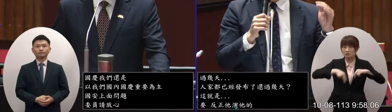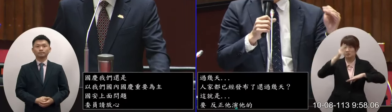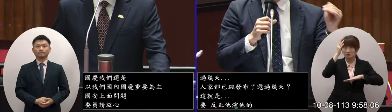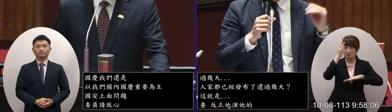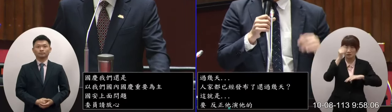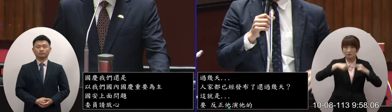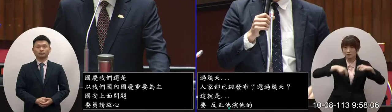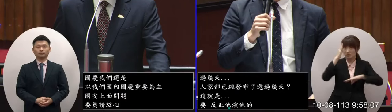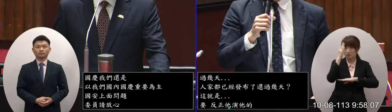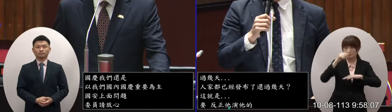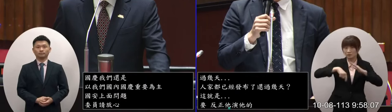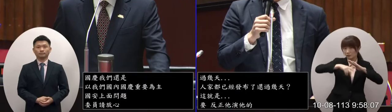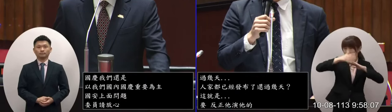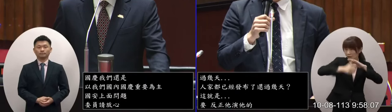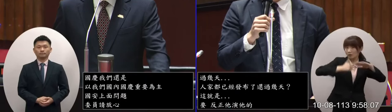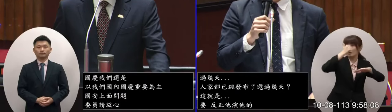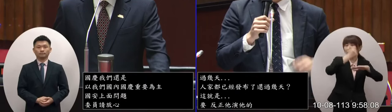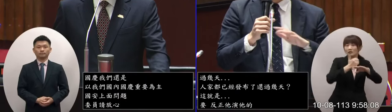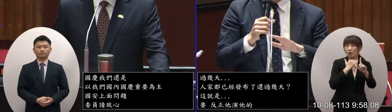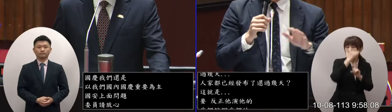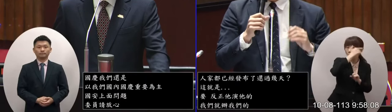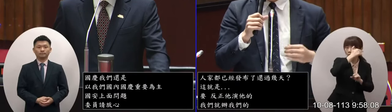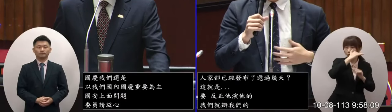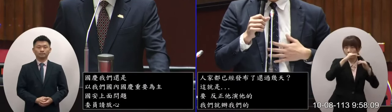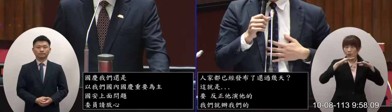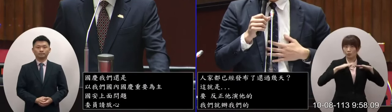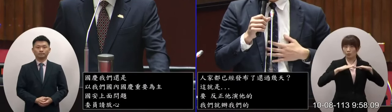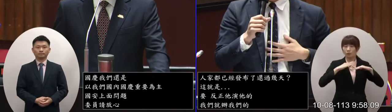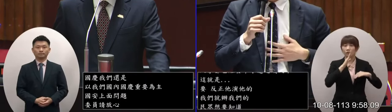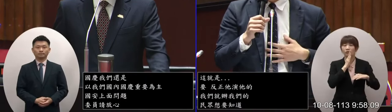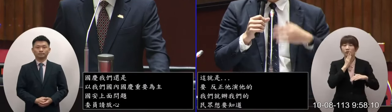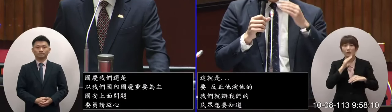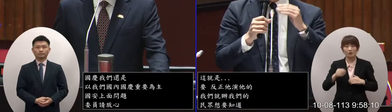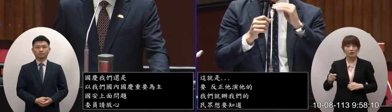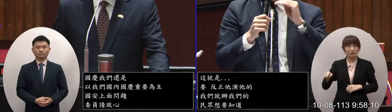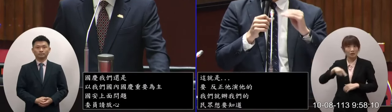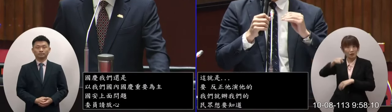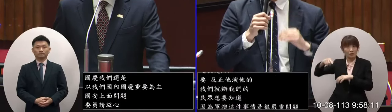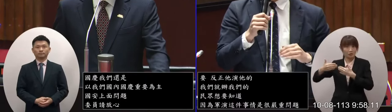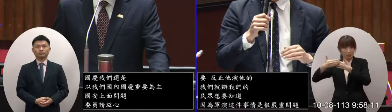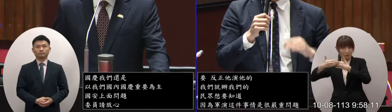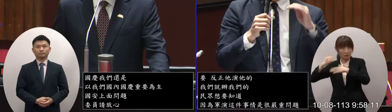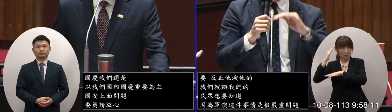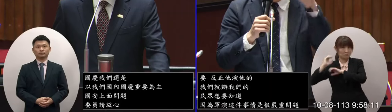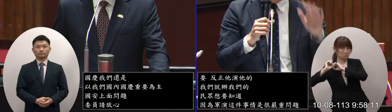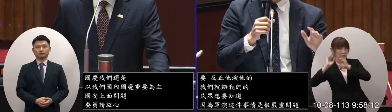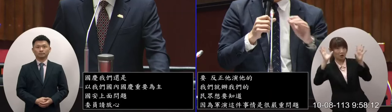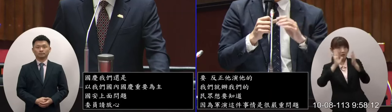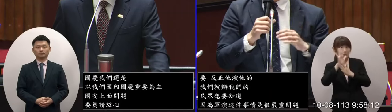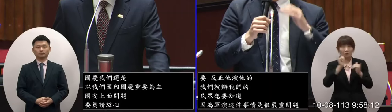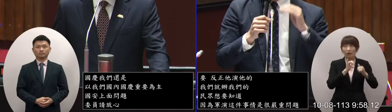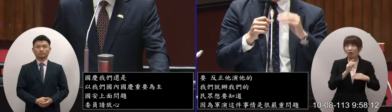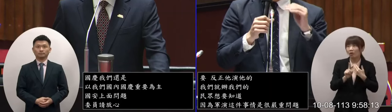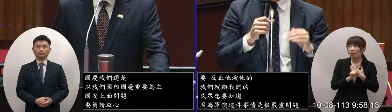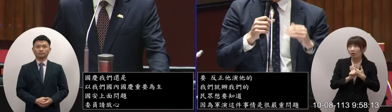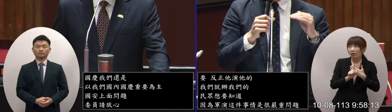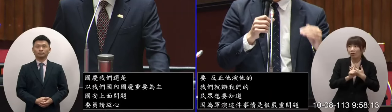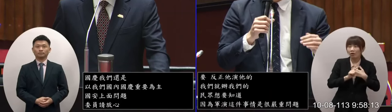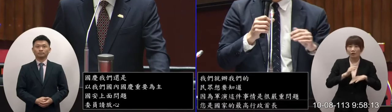When the other side releases such a message, our people are very nervous . We hope the government can stabilize people's hearts and minds . What are we going to do next?